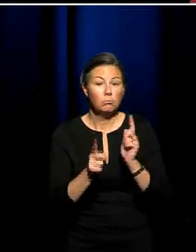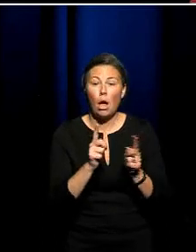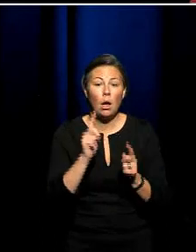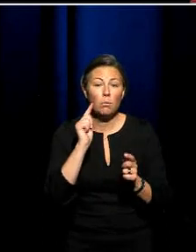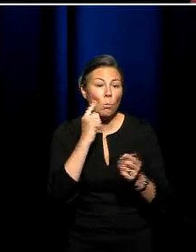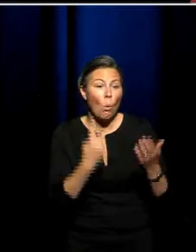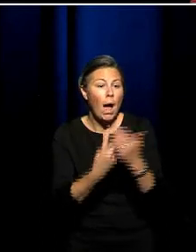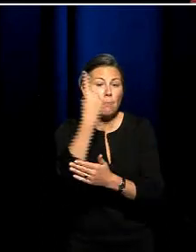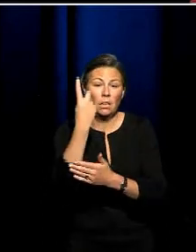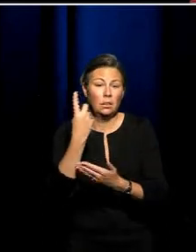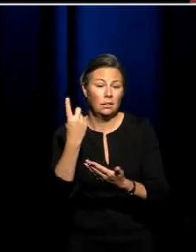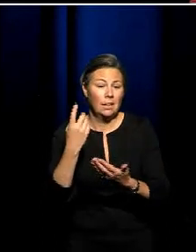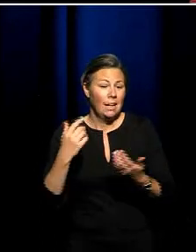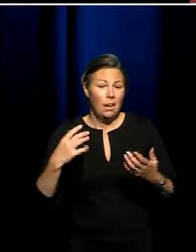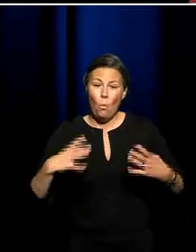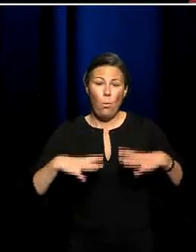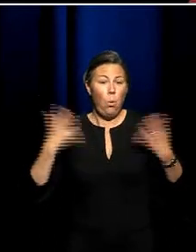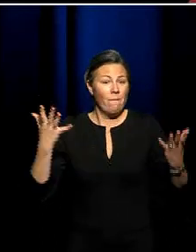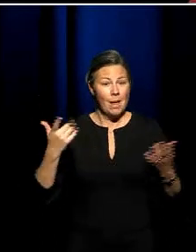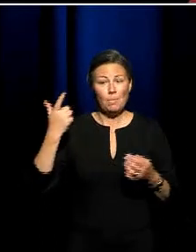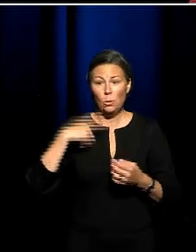choose Commissioners because of their experience and expertise in a particular